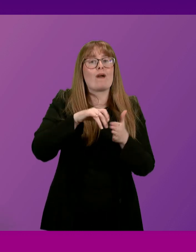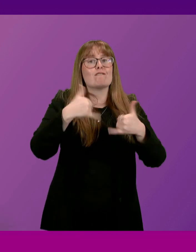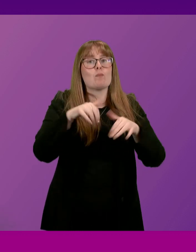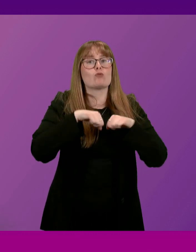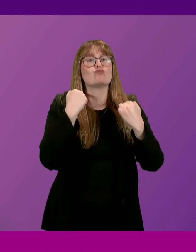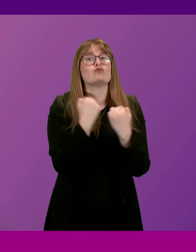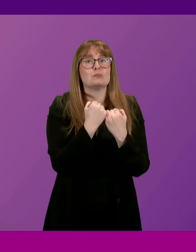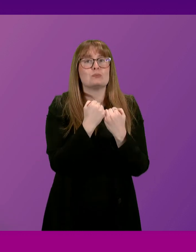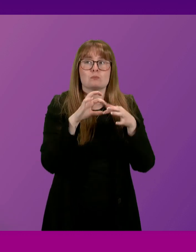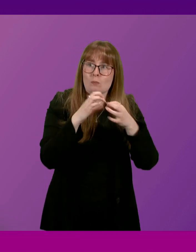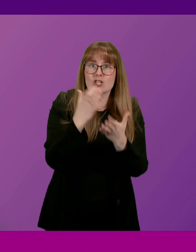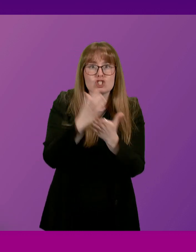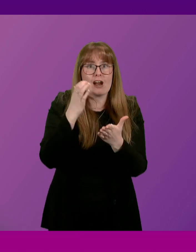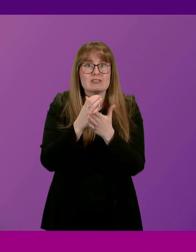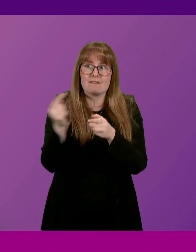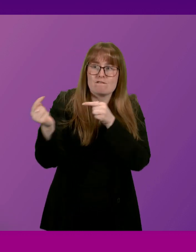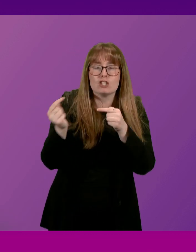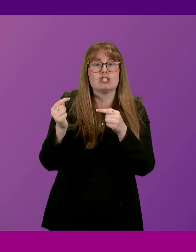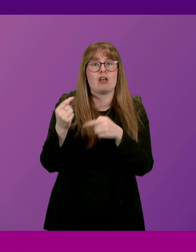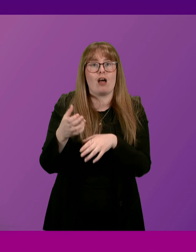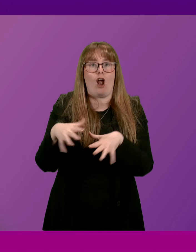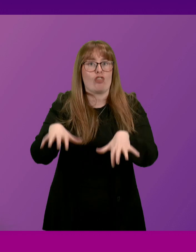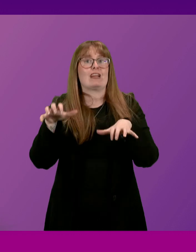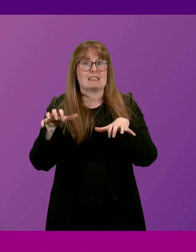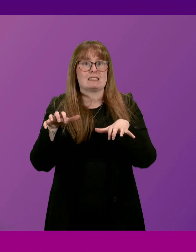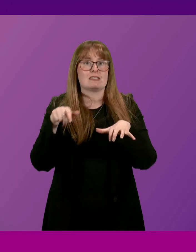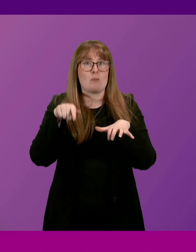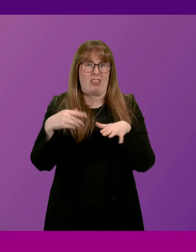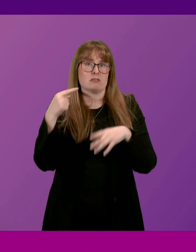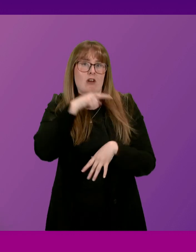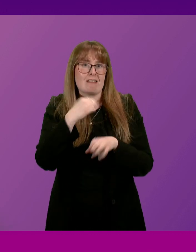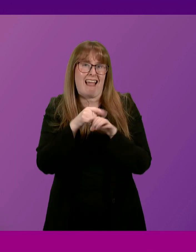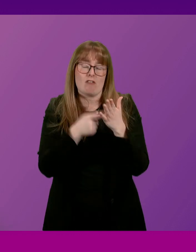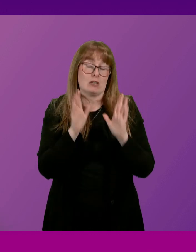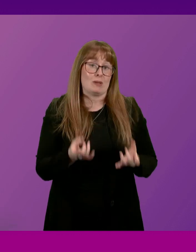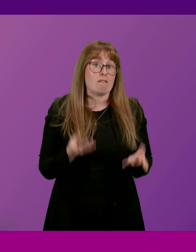with the charity Versus Arthritis through his son, Gary, but he has had to give that up. John is